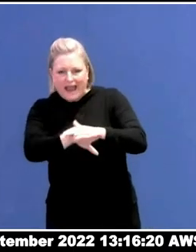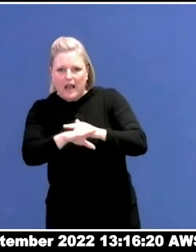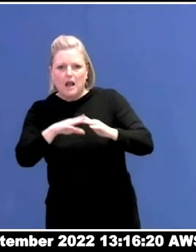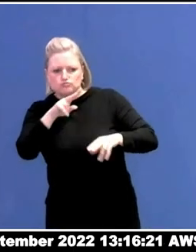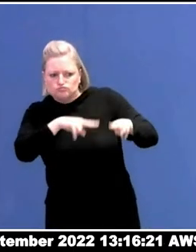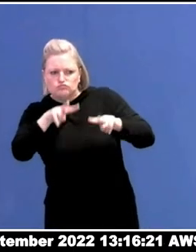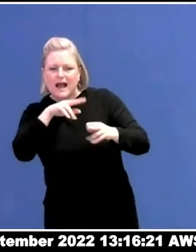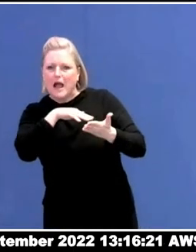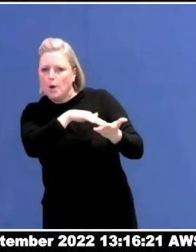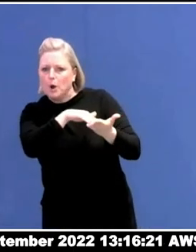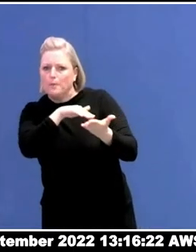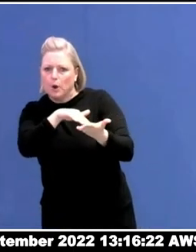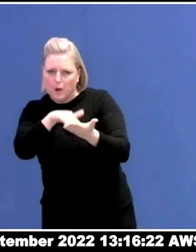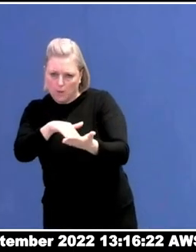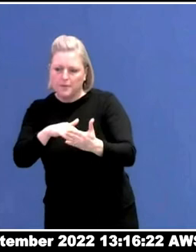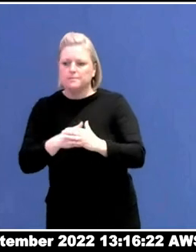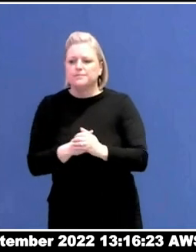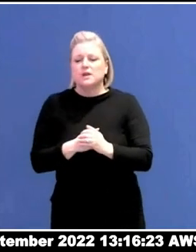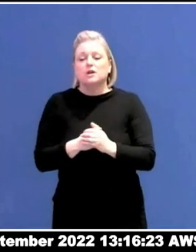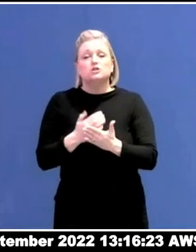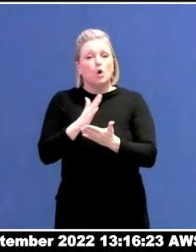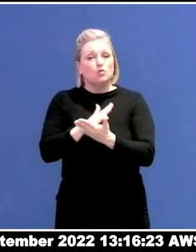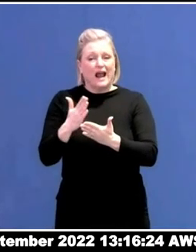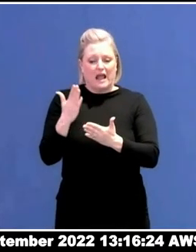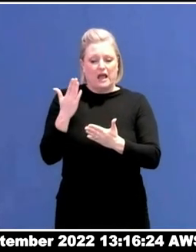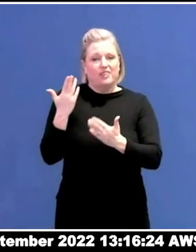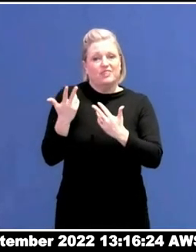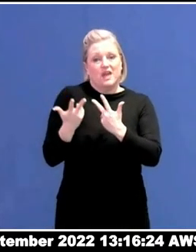If you look at the Royal Commission into Child Sexual Abuse, the same principles